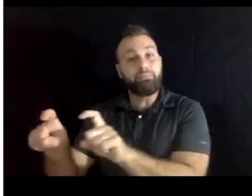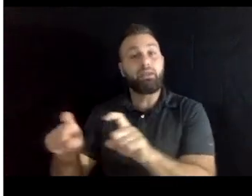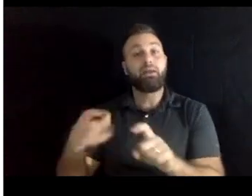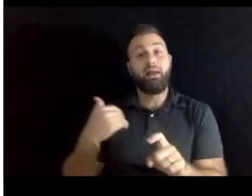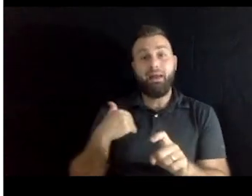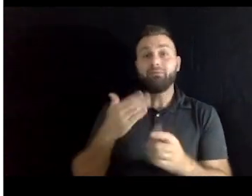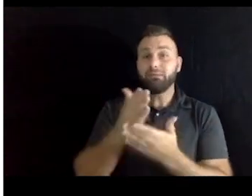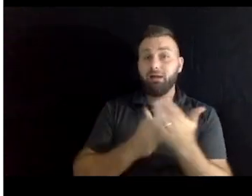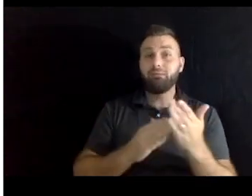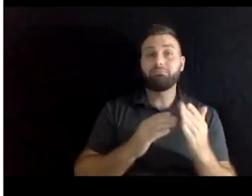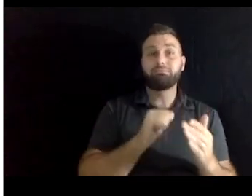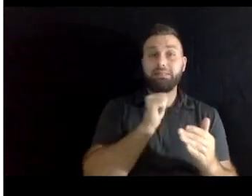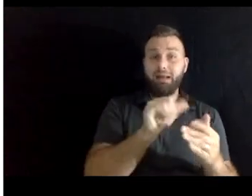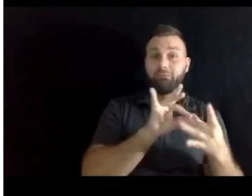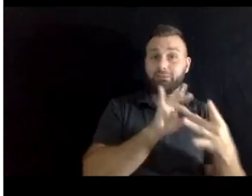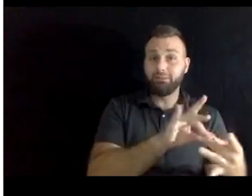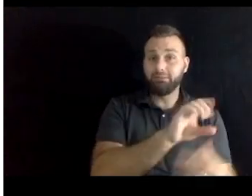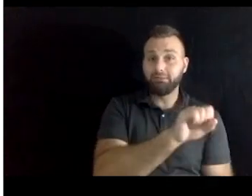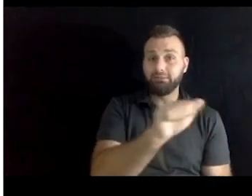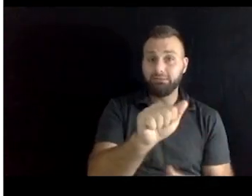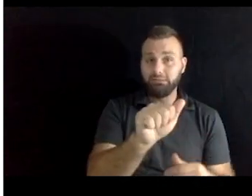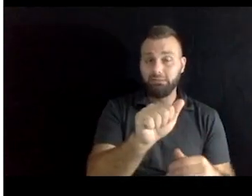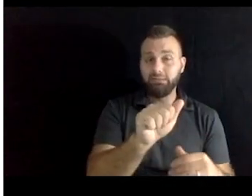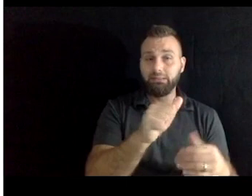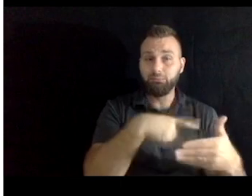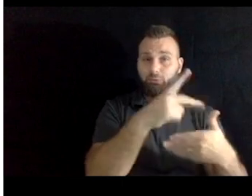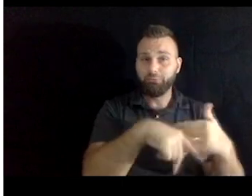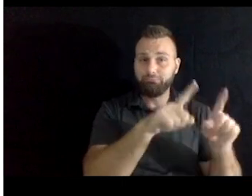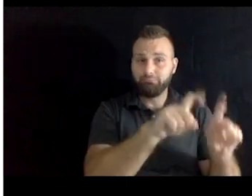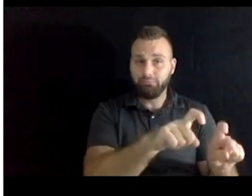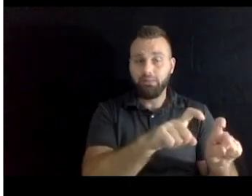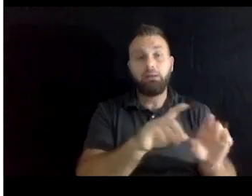but the Social Security Administration demonstrations provide a nice